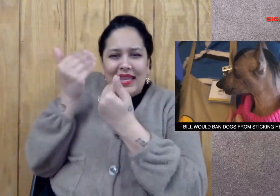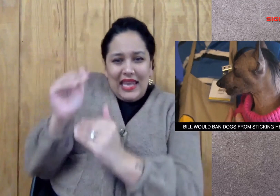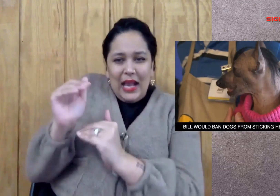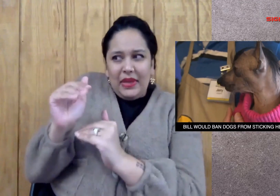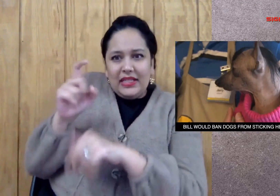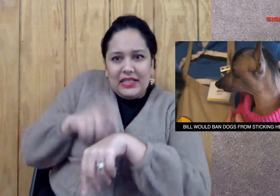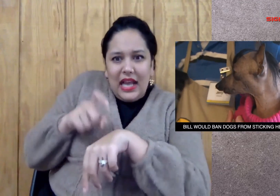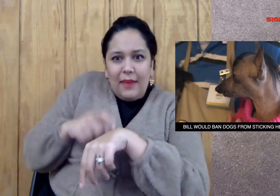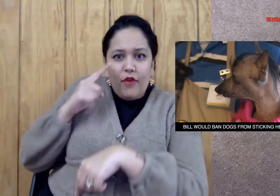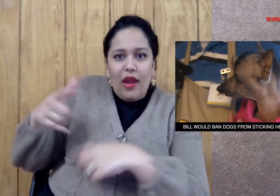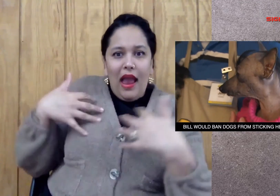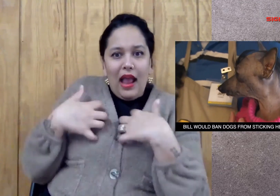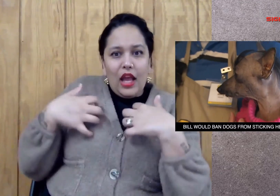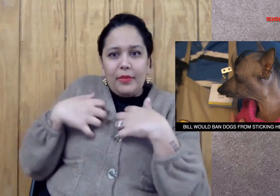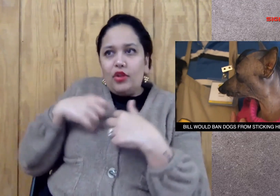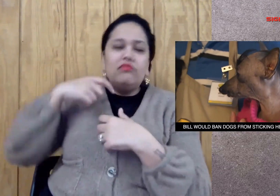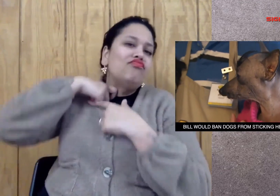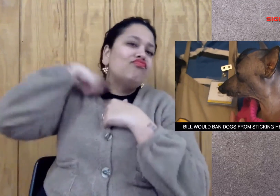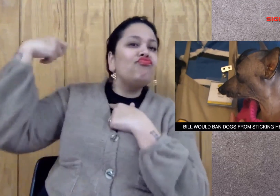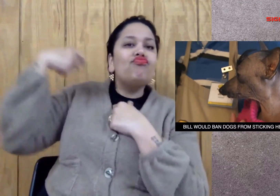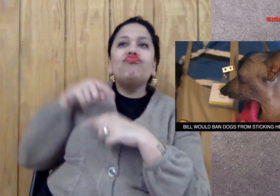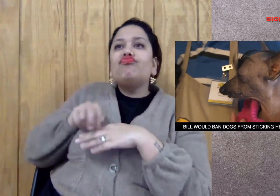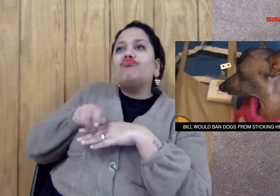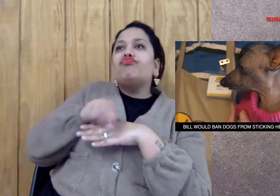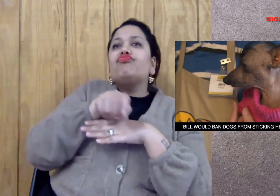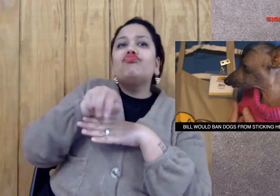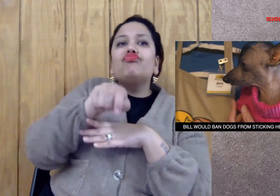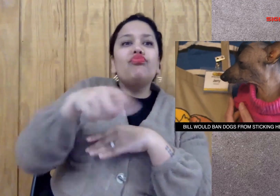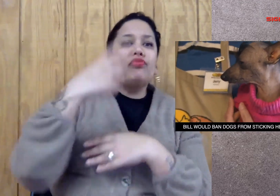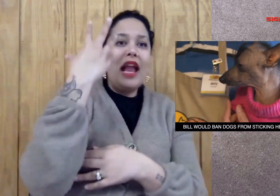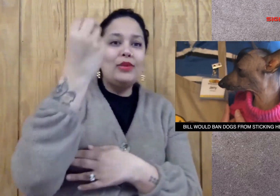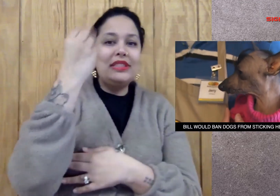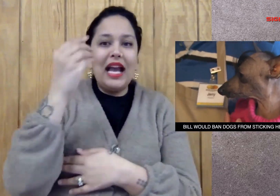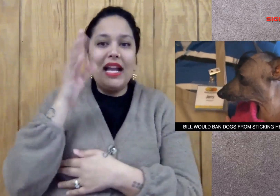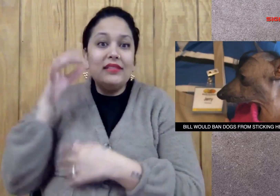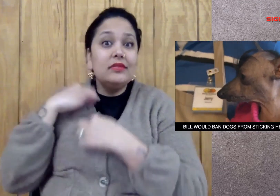declaw cats and it limits the time that animals can be tethered outside.